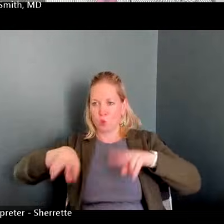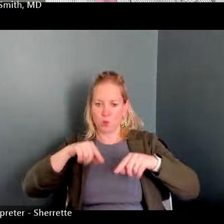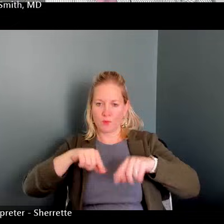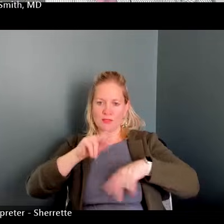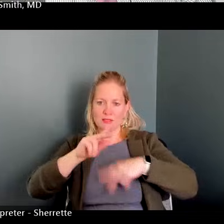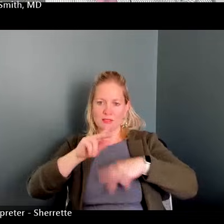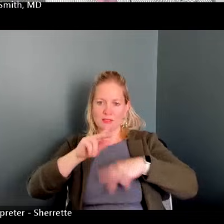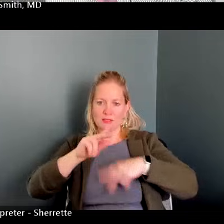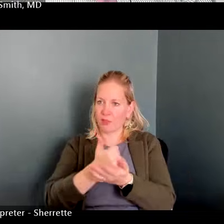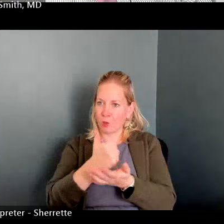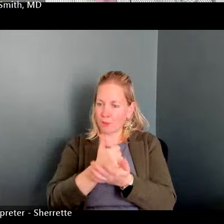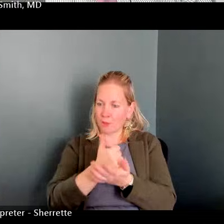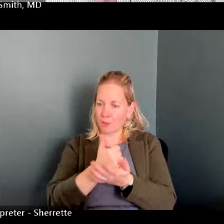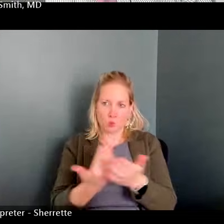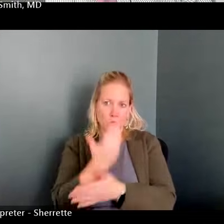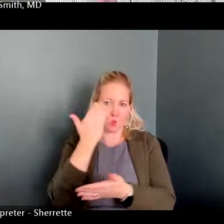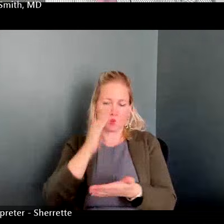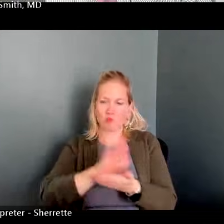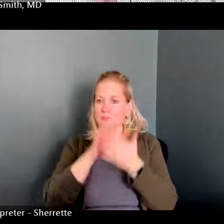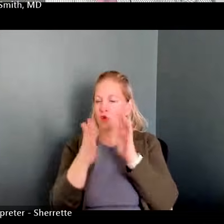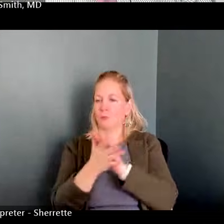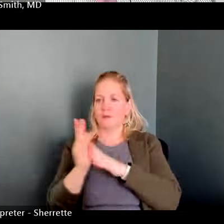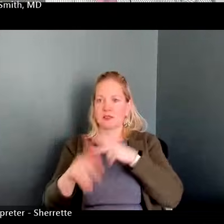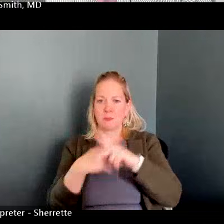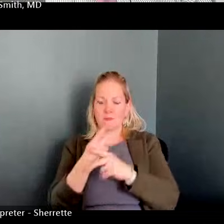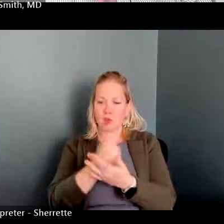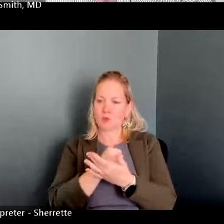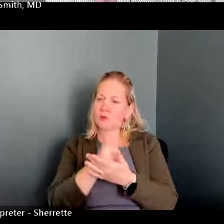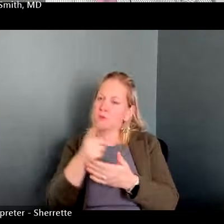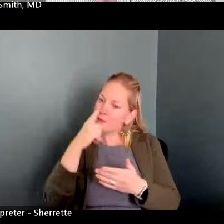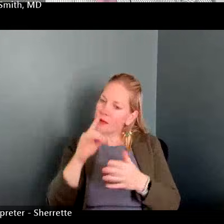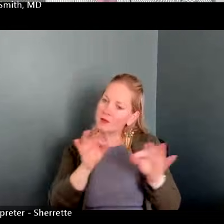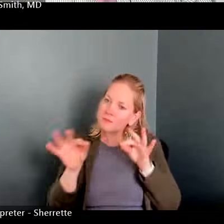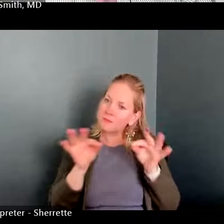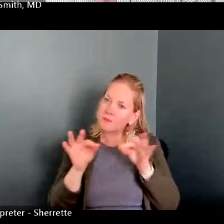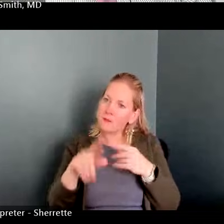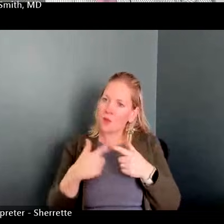about the gene therapies? Can you talk a little bit about that process for us?